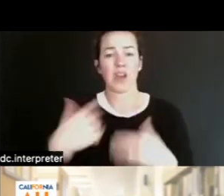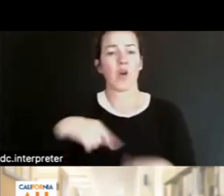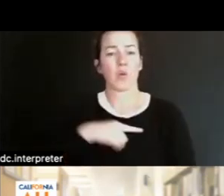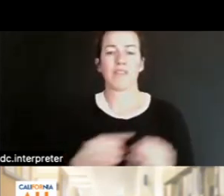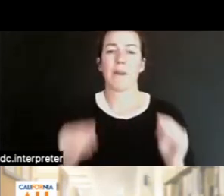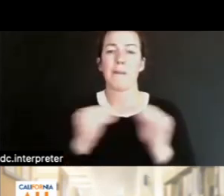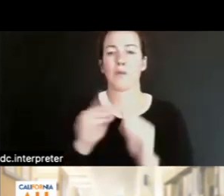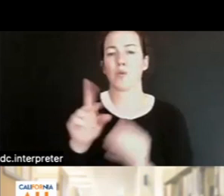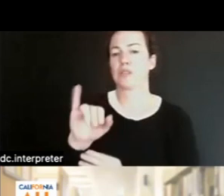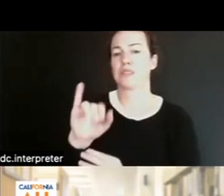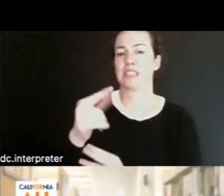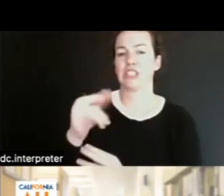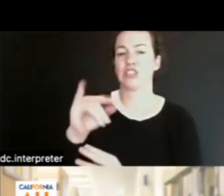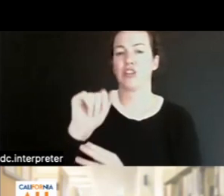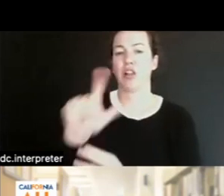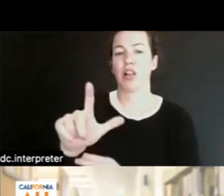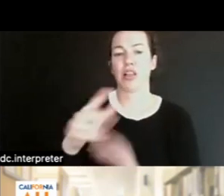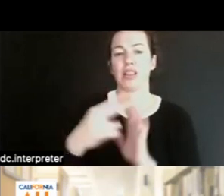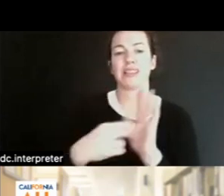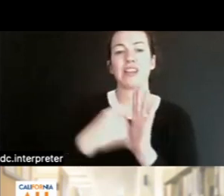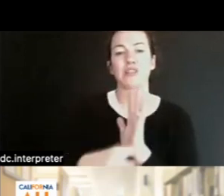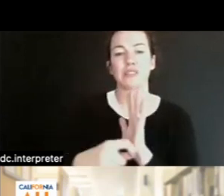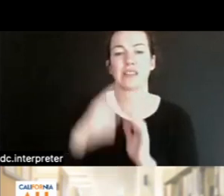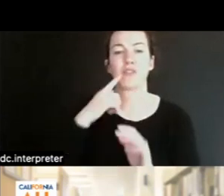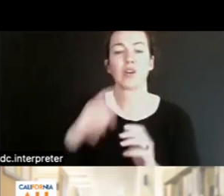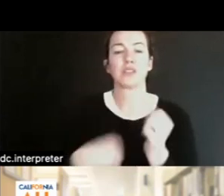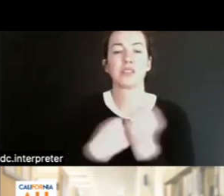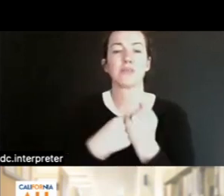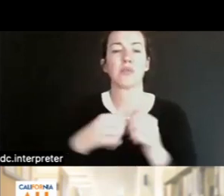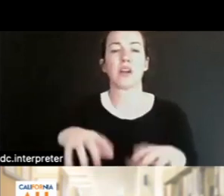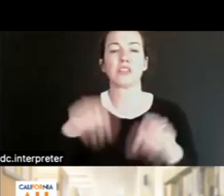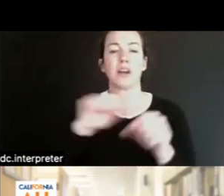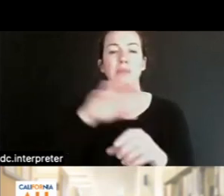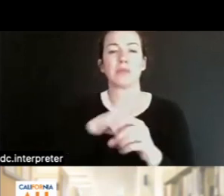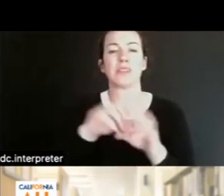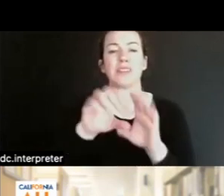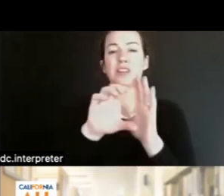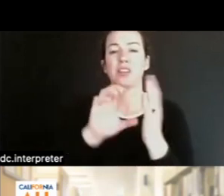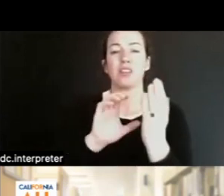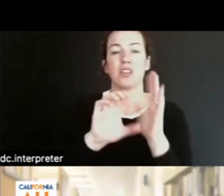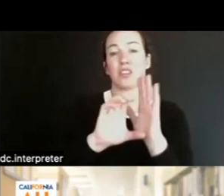literacy capacities to support the adoption within our own curriculum, not to mention we created